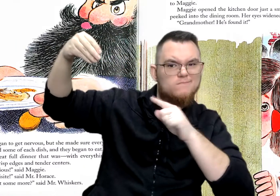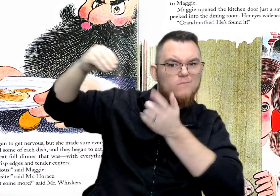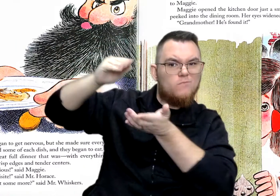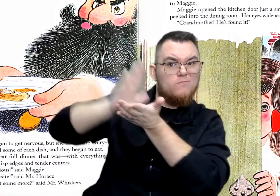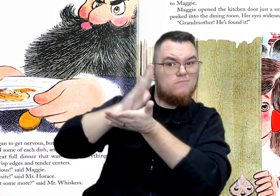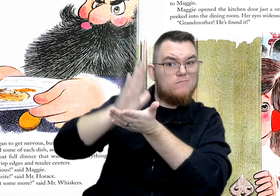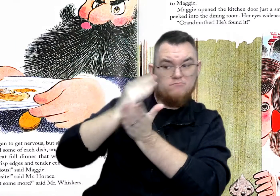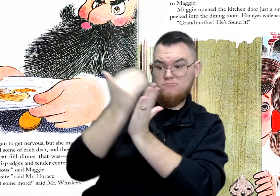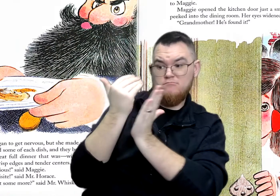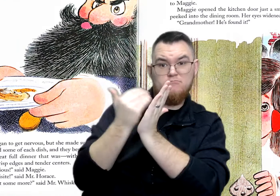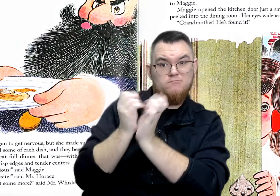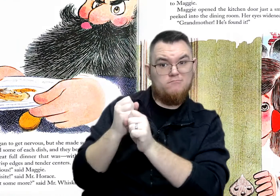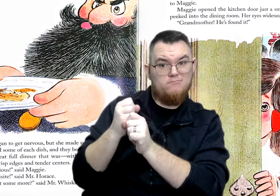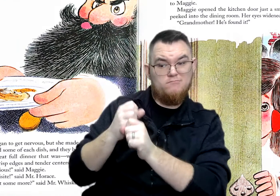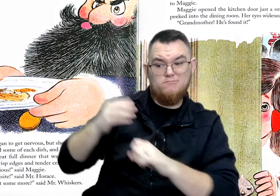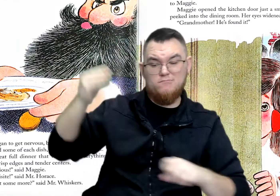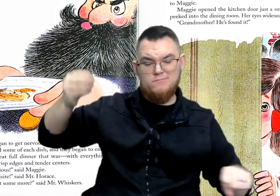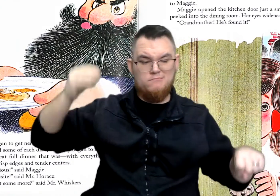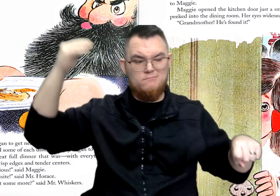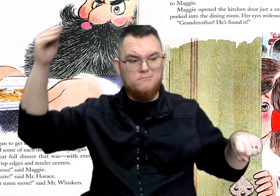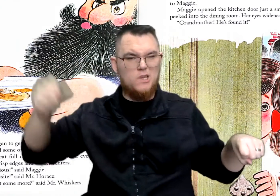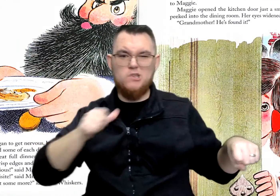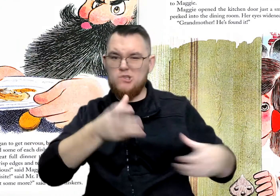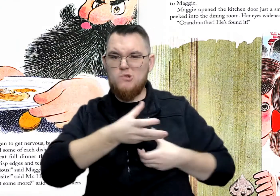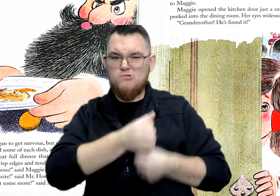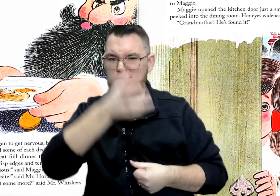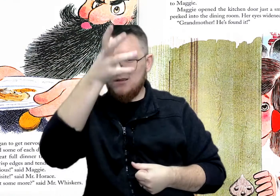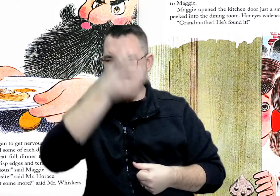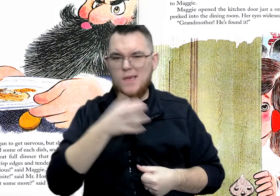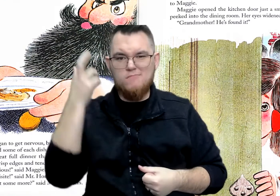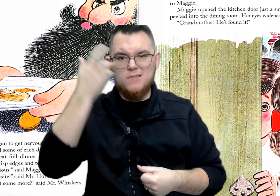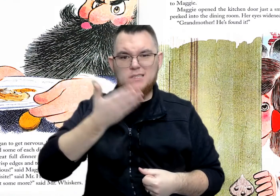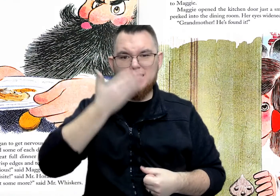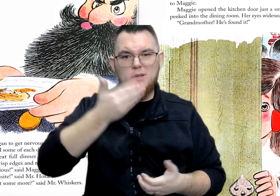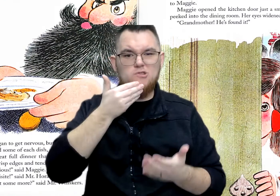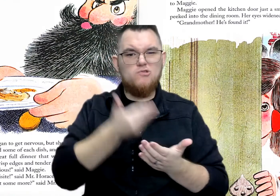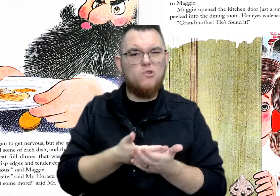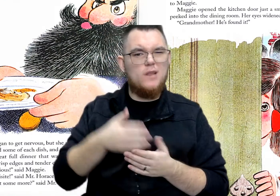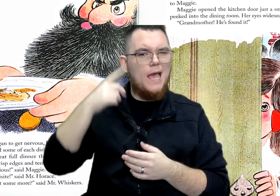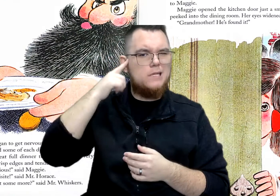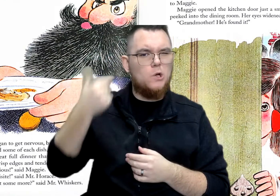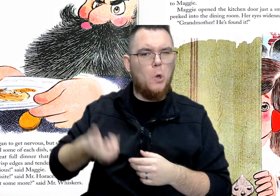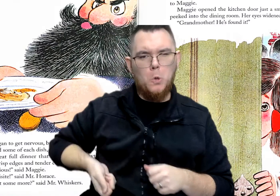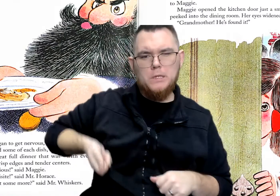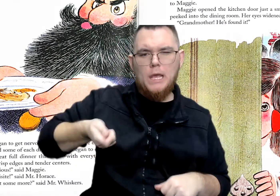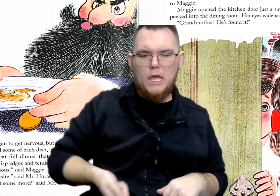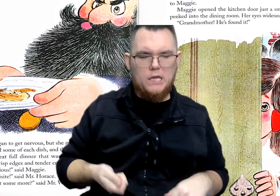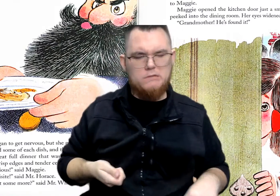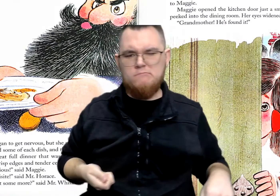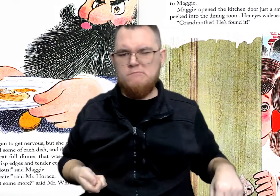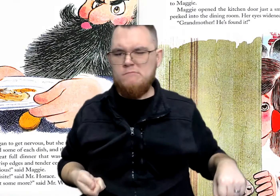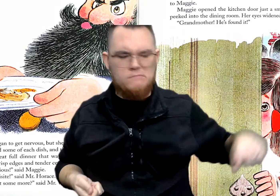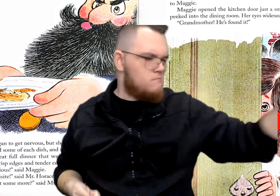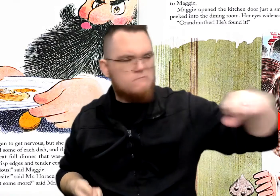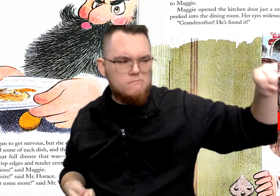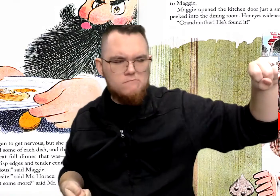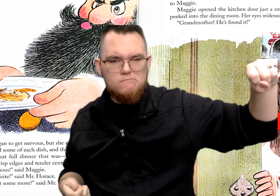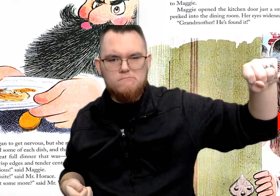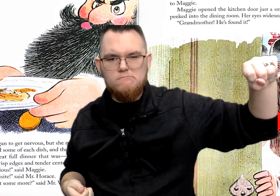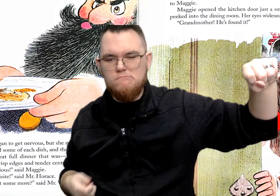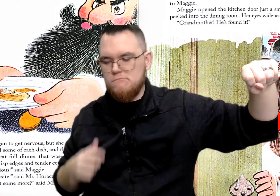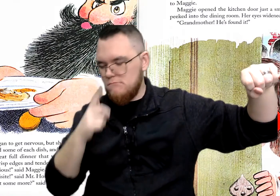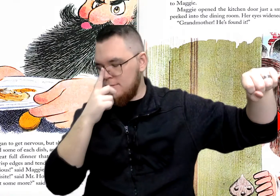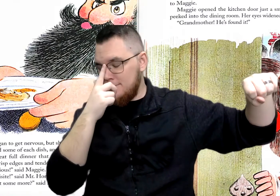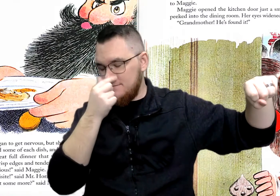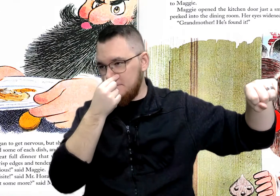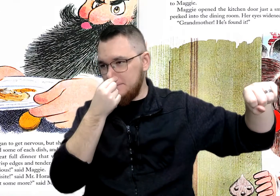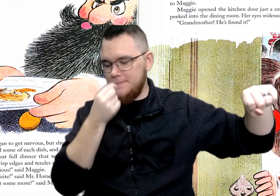“Don’t trust a man because he smells of lavender and has a gold cane,” he growled.